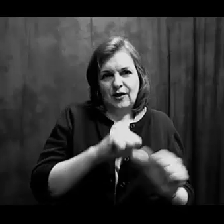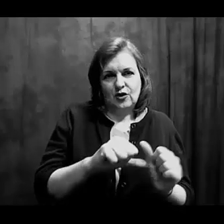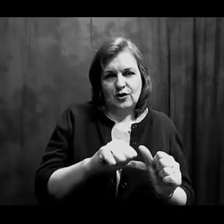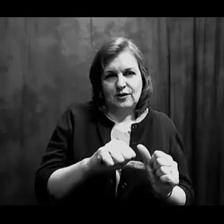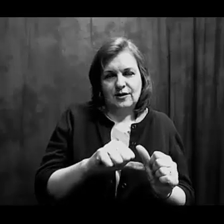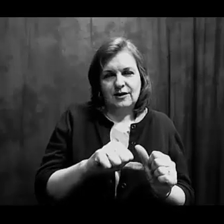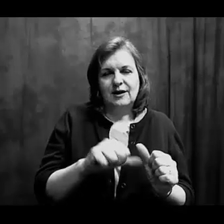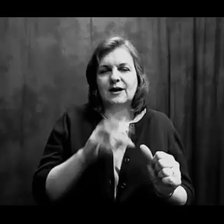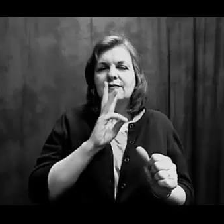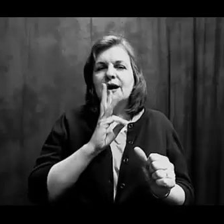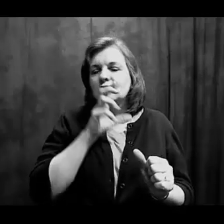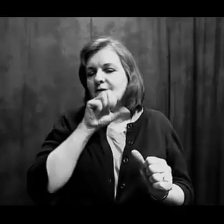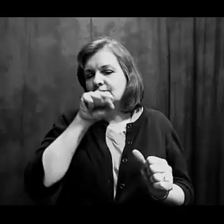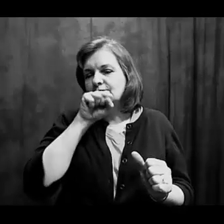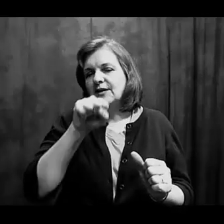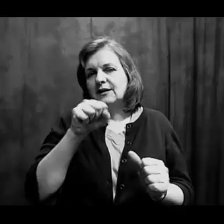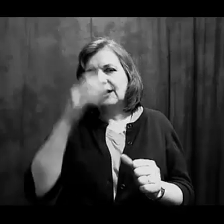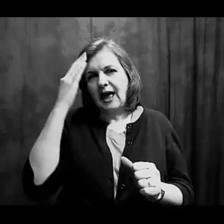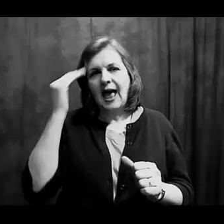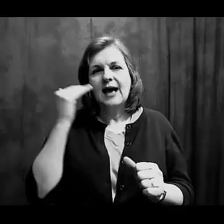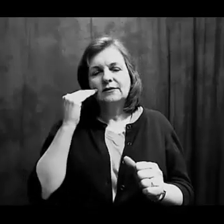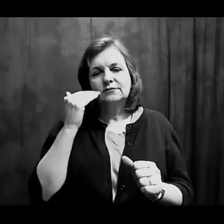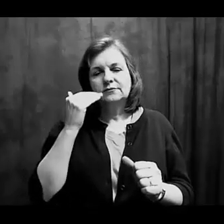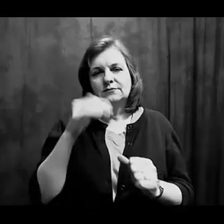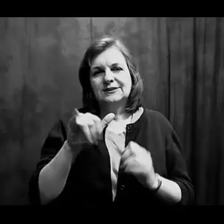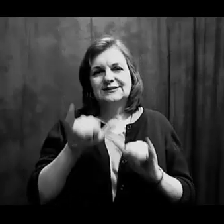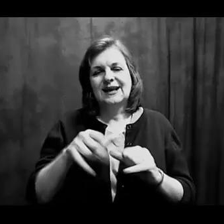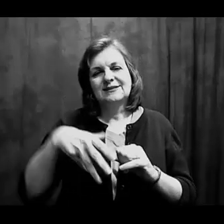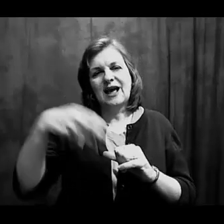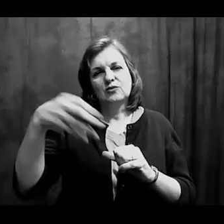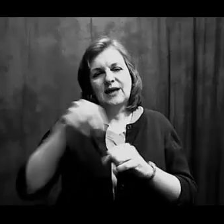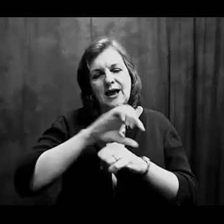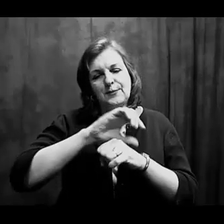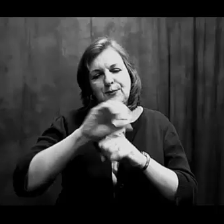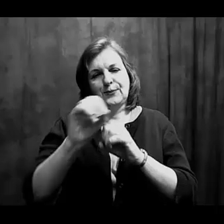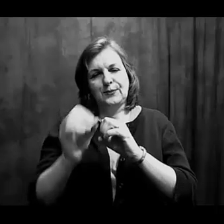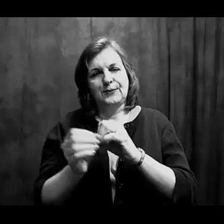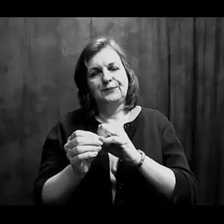to the outside and to the inside of the cell itself or in this case